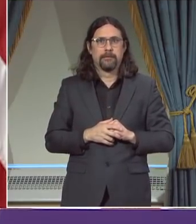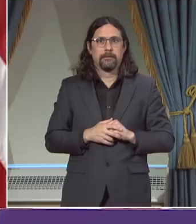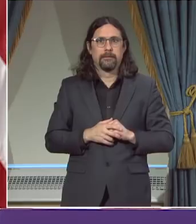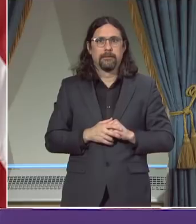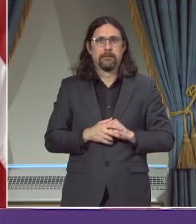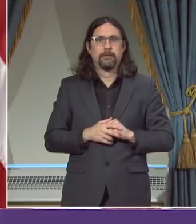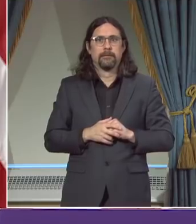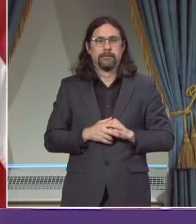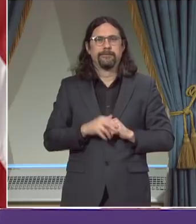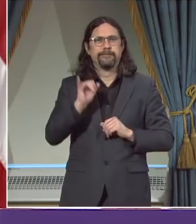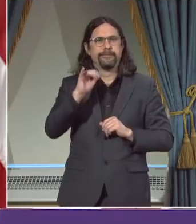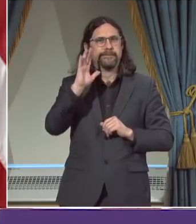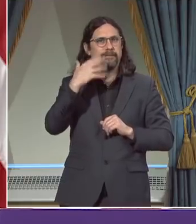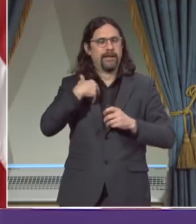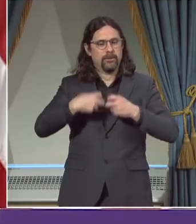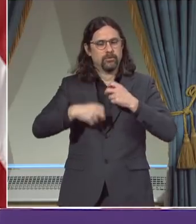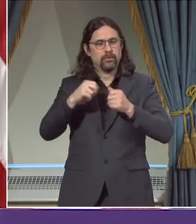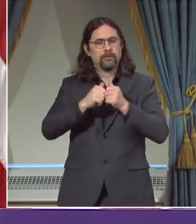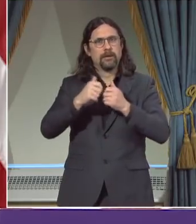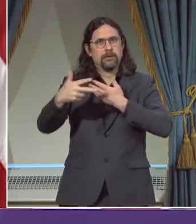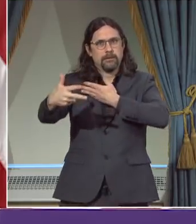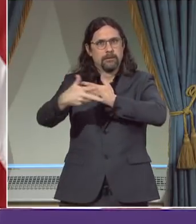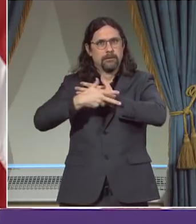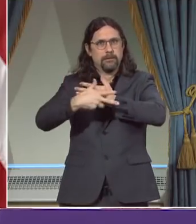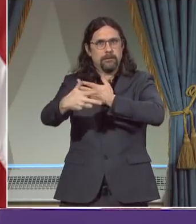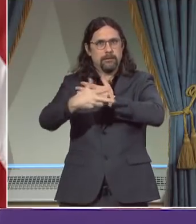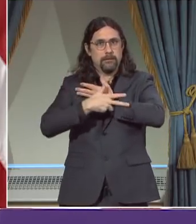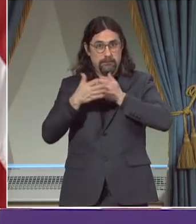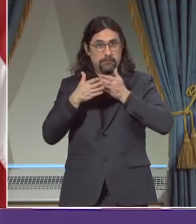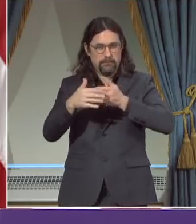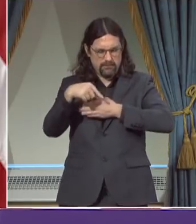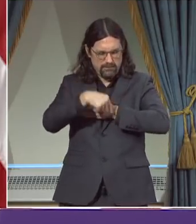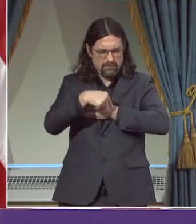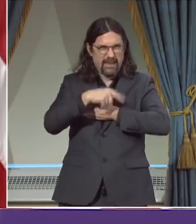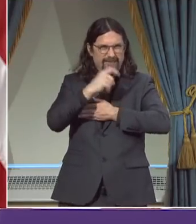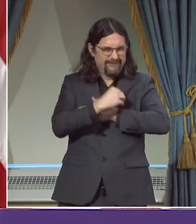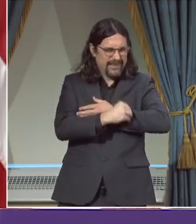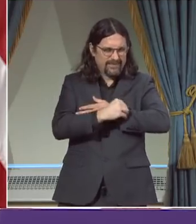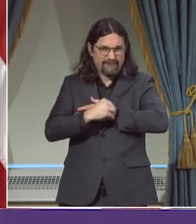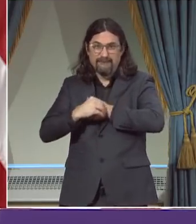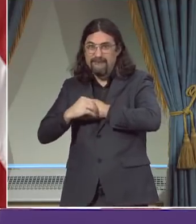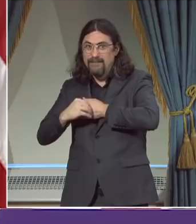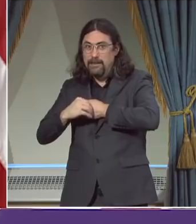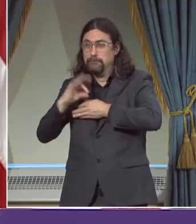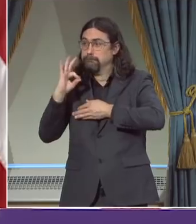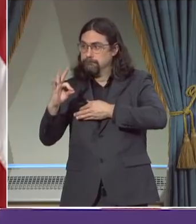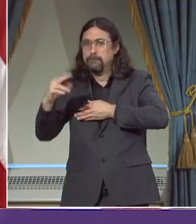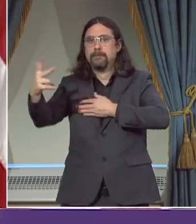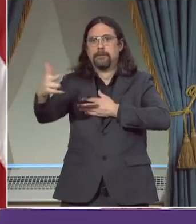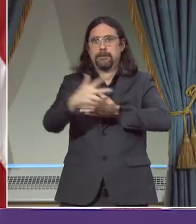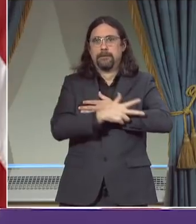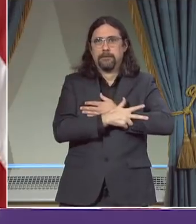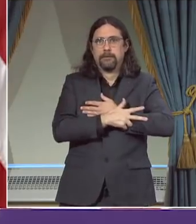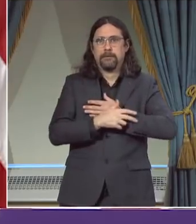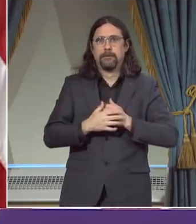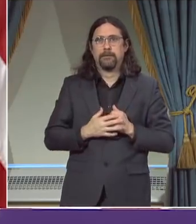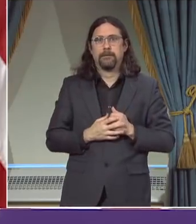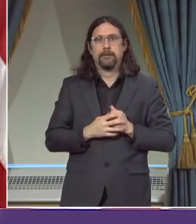TWO WEEKS. THE FOLKS AT EEC WORKING WITH THE MYAR COSRP OF ENGINEERS GOT THE JOB DONE IN EIGHT